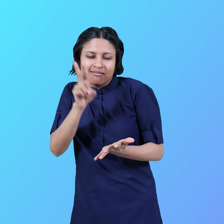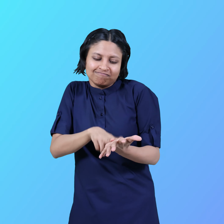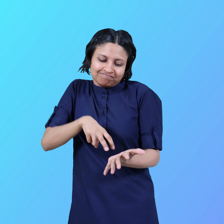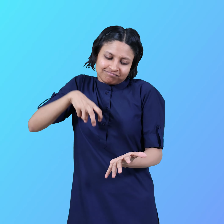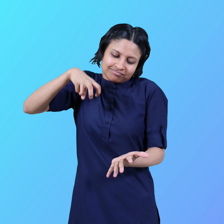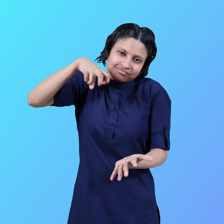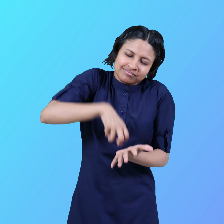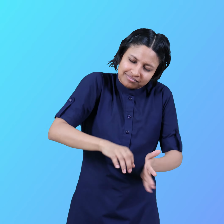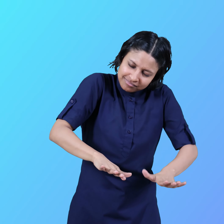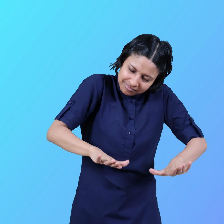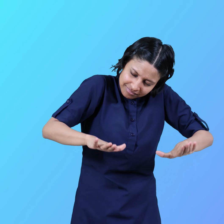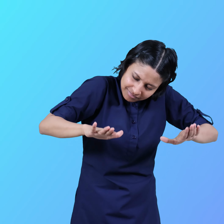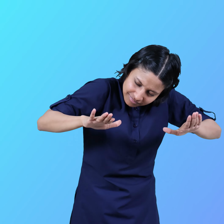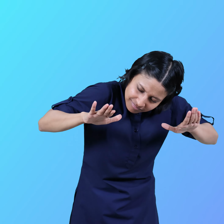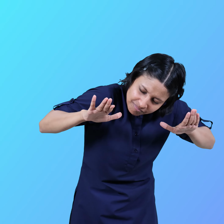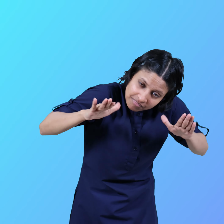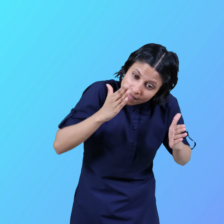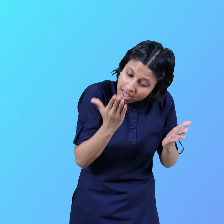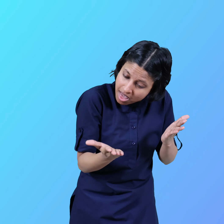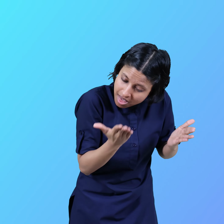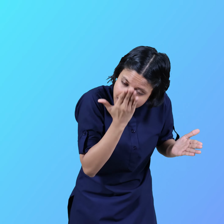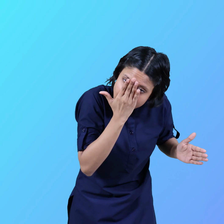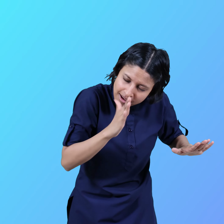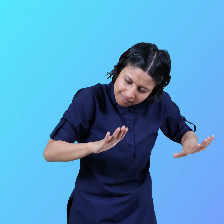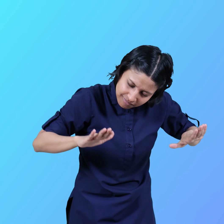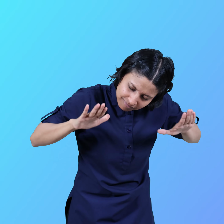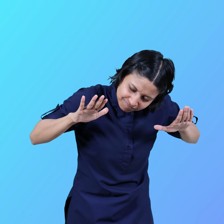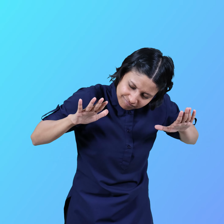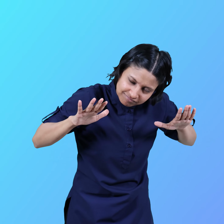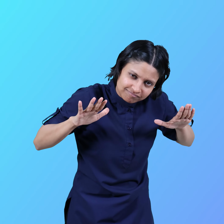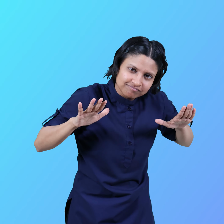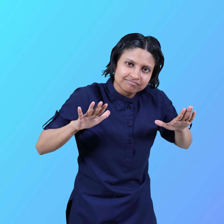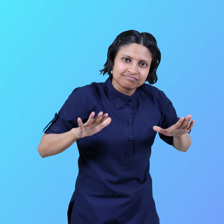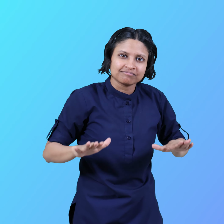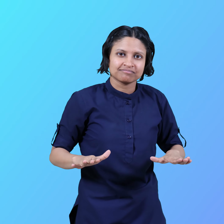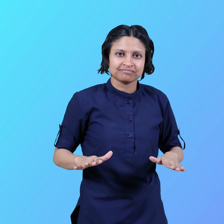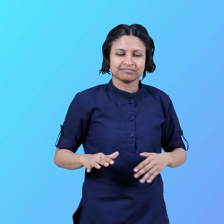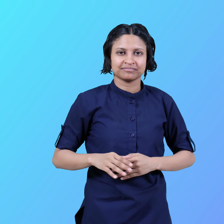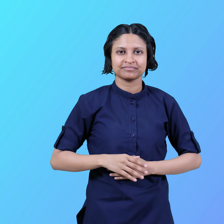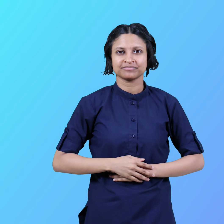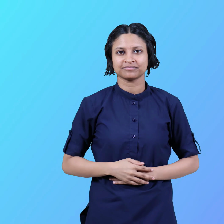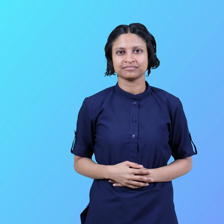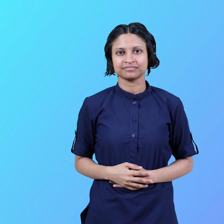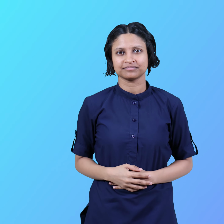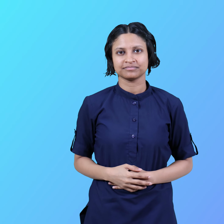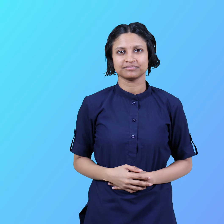and he bowed down with his face to the ground.